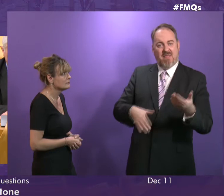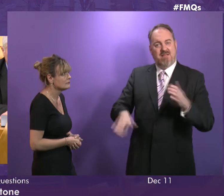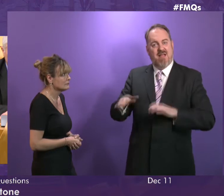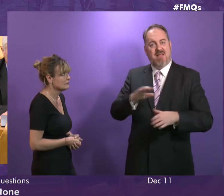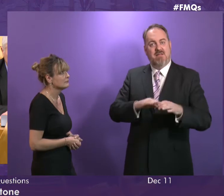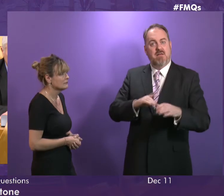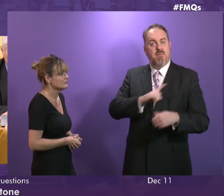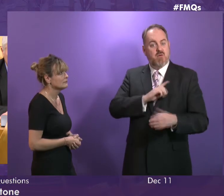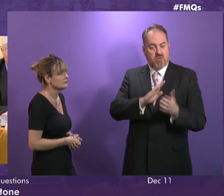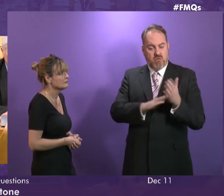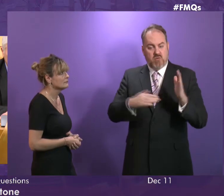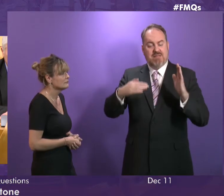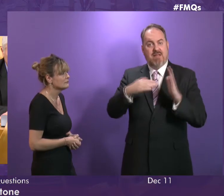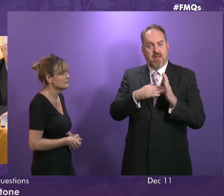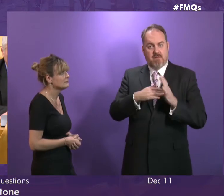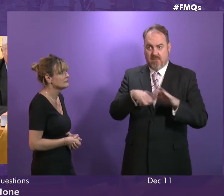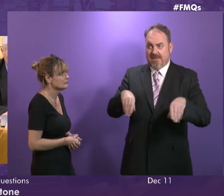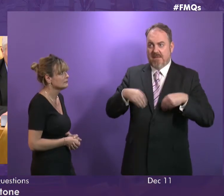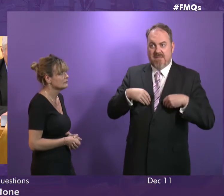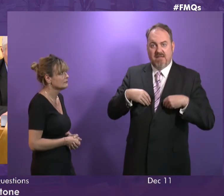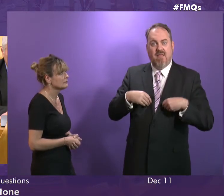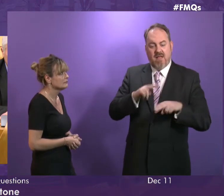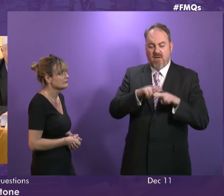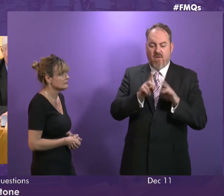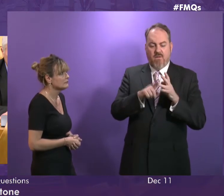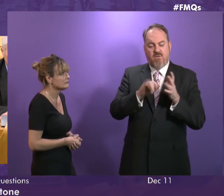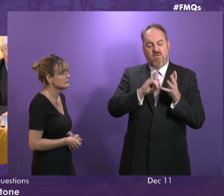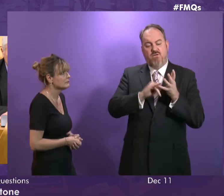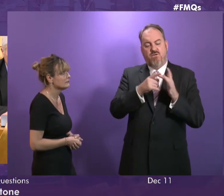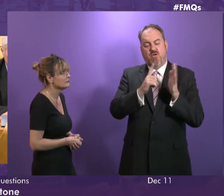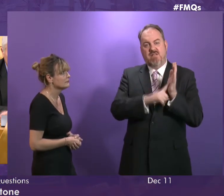has done, and recognise that fossil fuels need to stay in the ground?